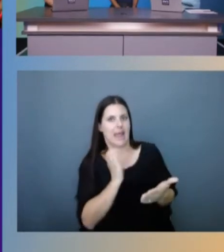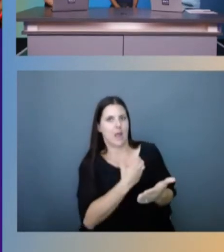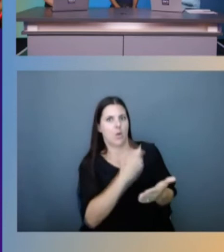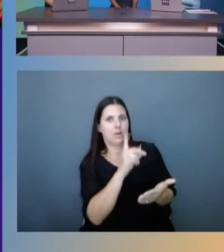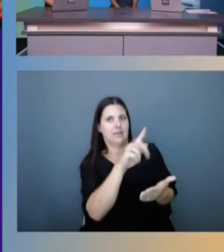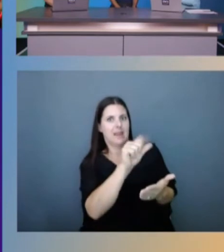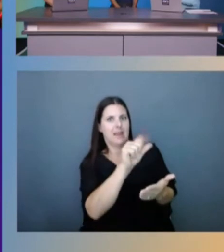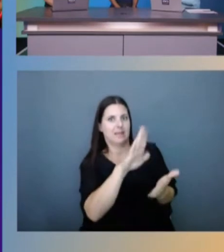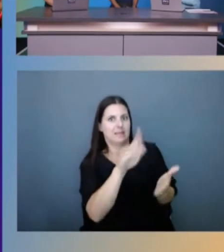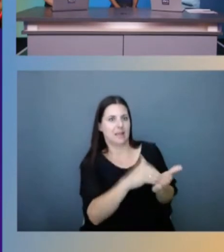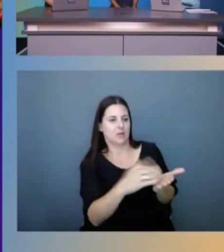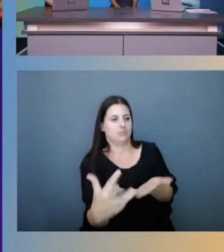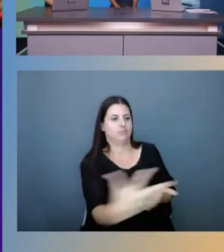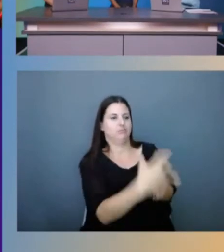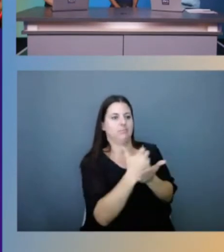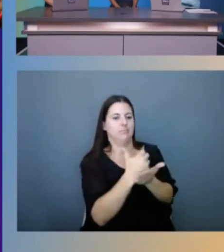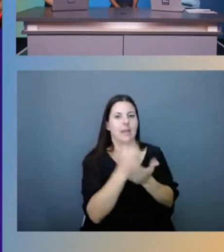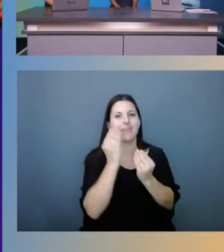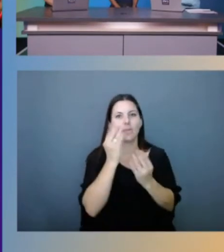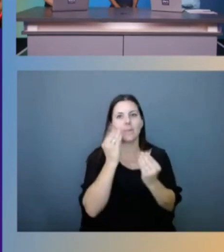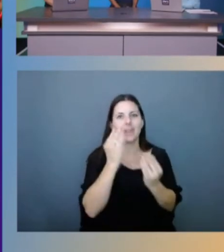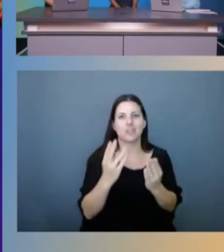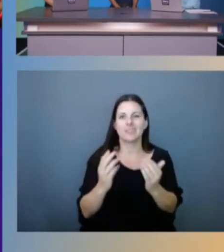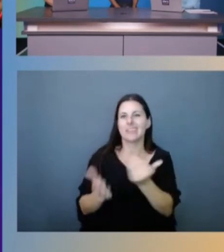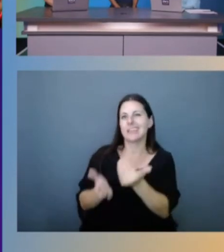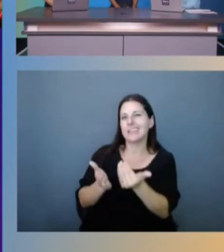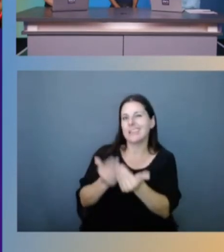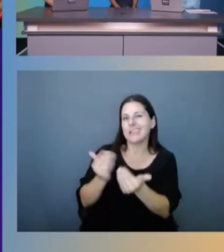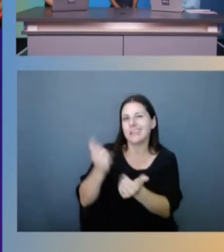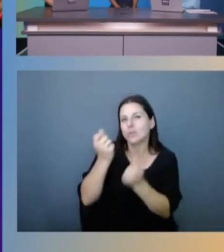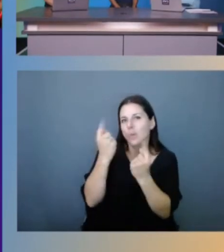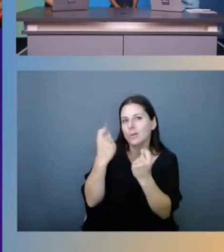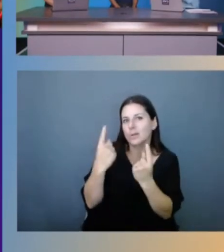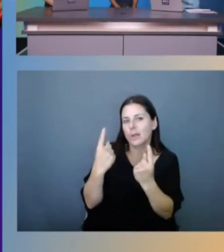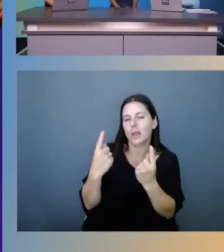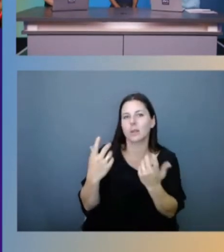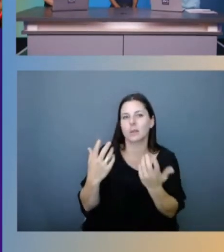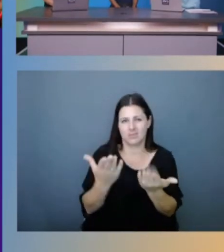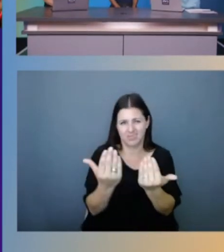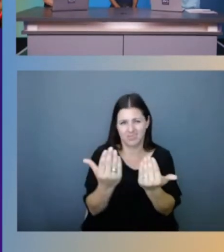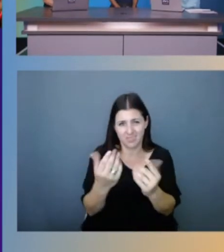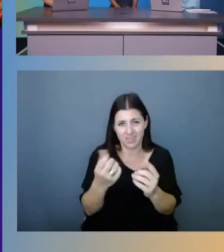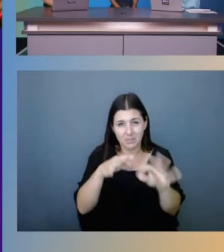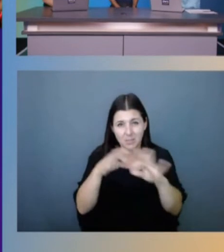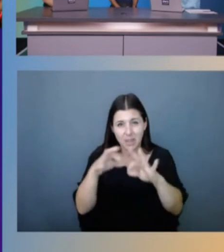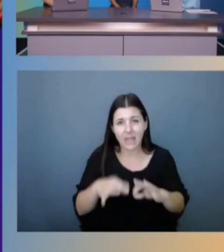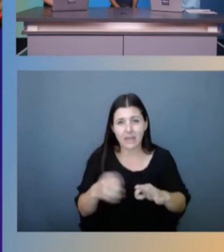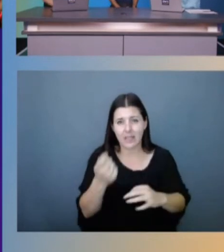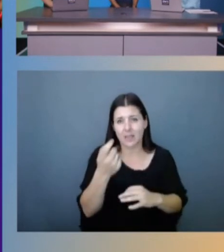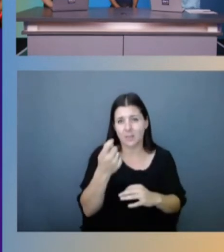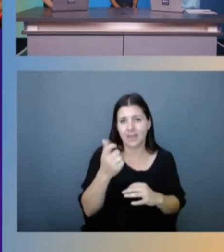in a more consumable fashion for people. Maybe you can talk to that. That's part of this Sustainability Data Initiative,